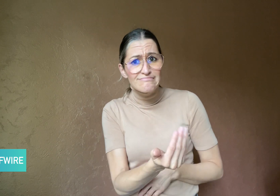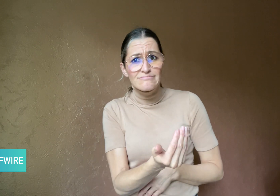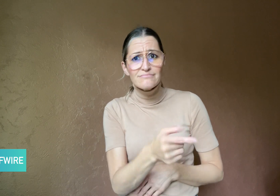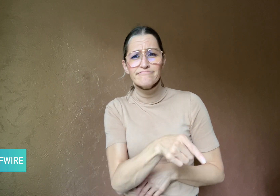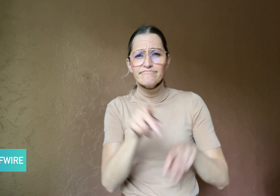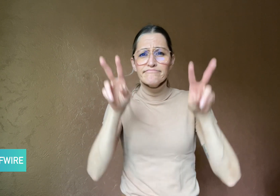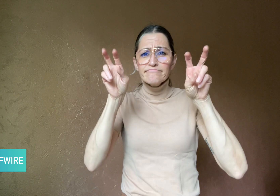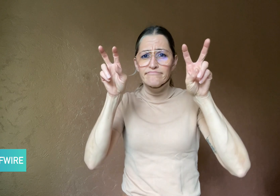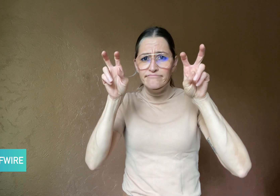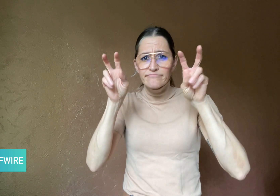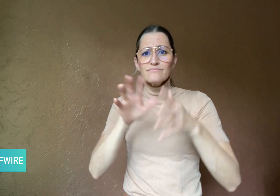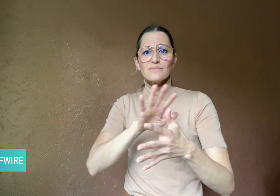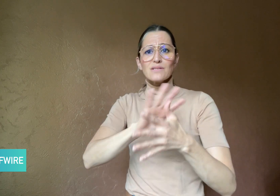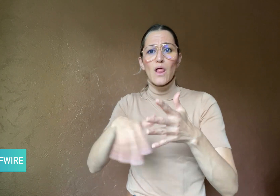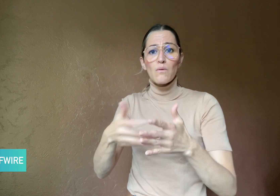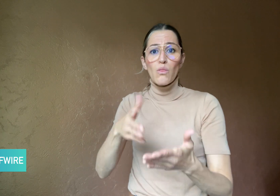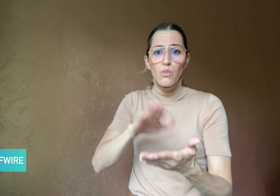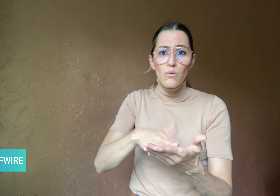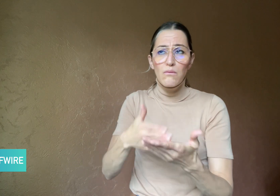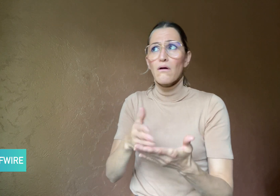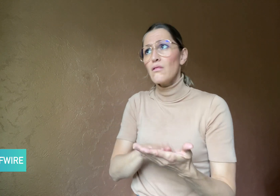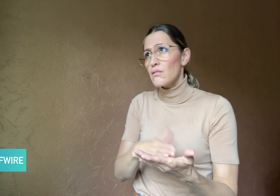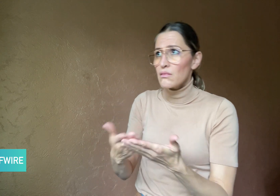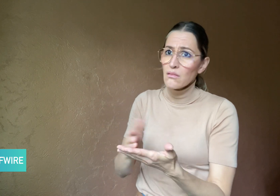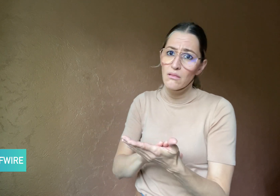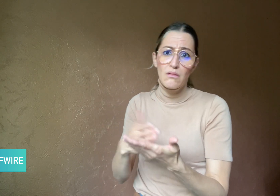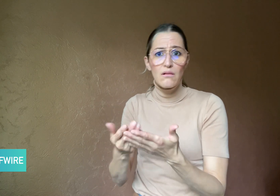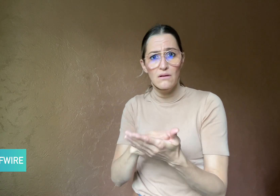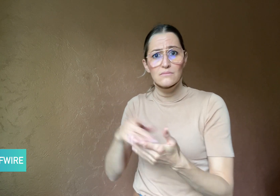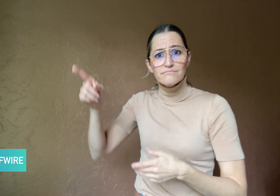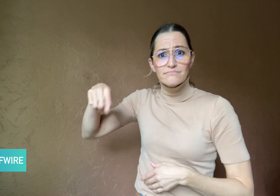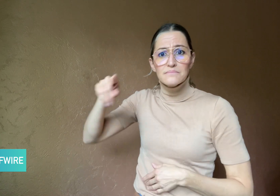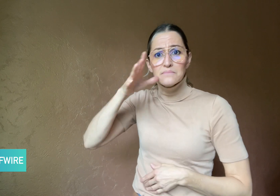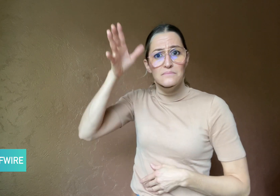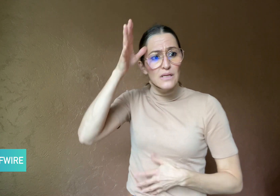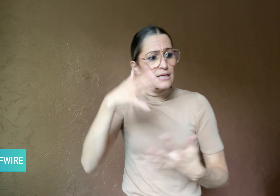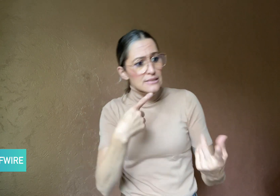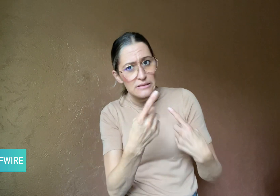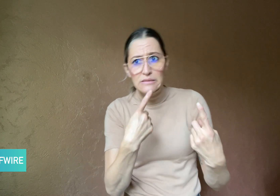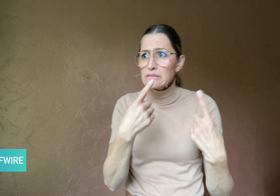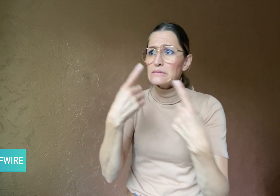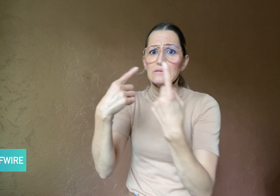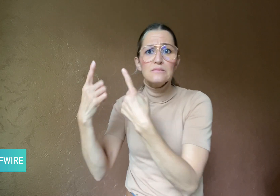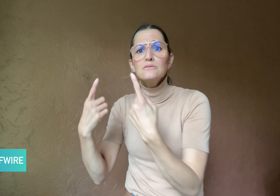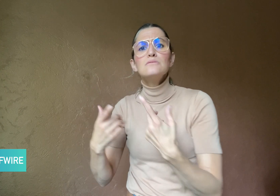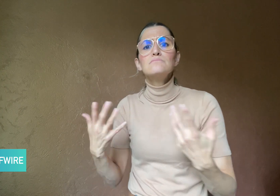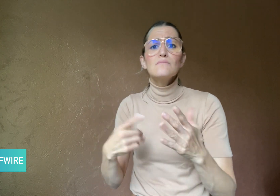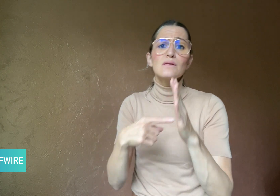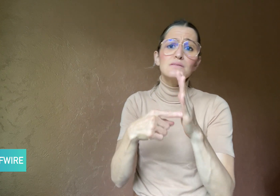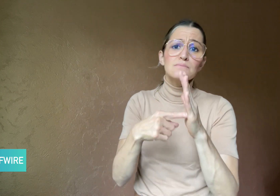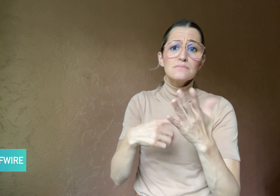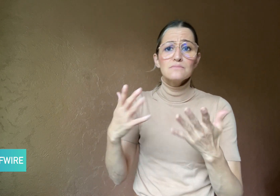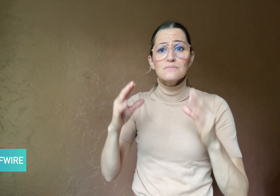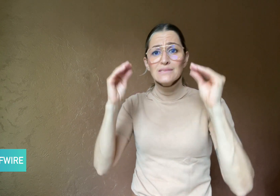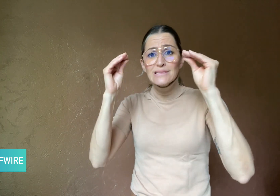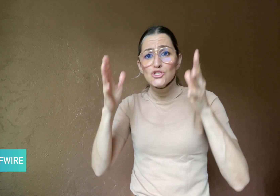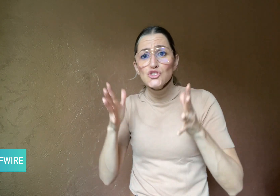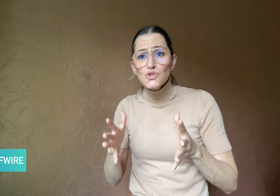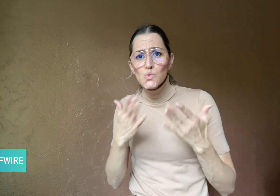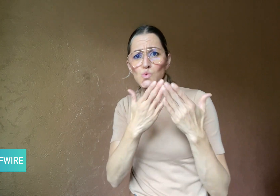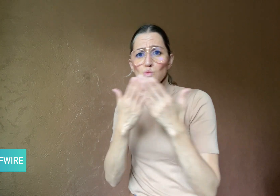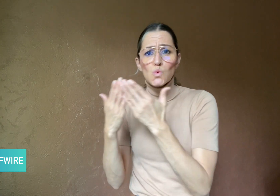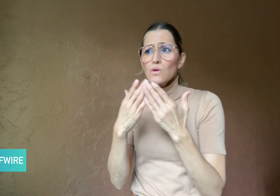on their hearing children to be the “sign language interpreter”